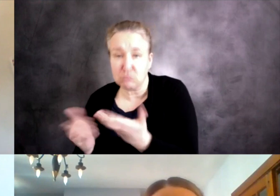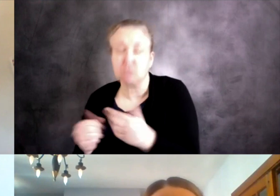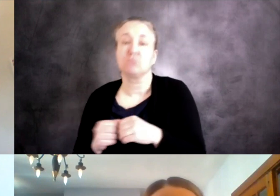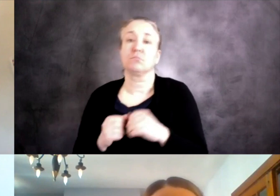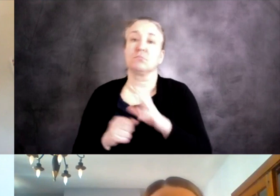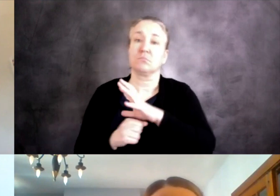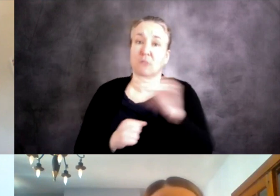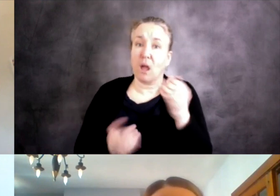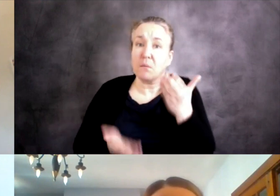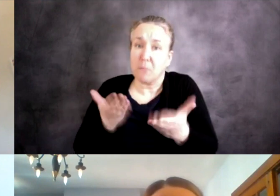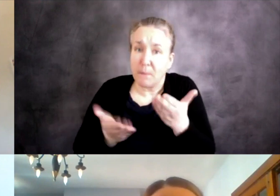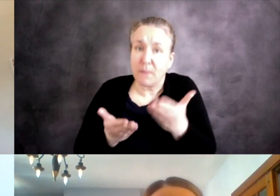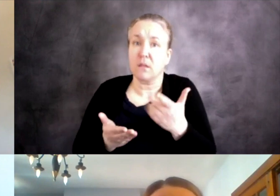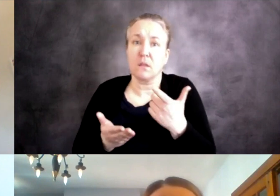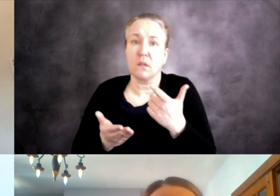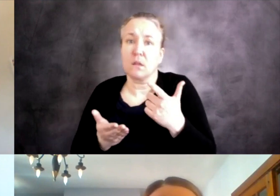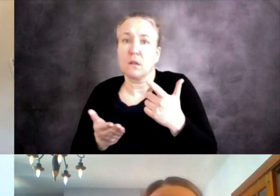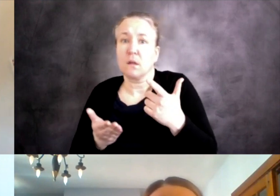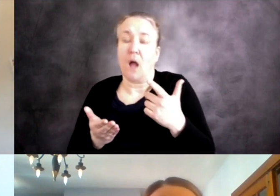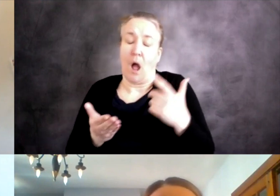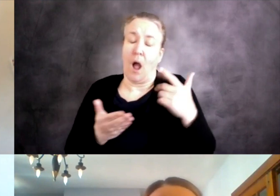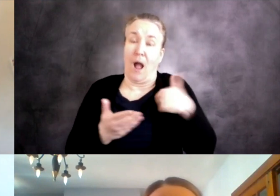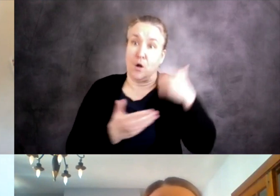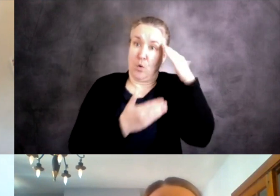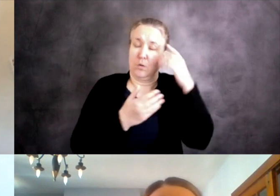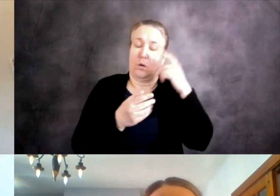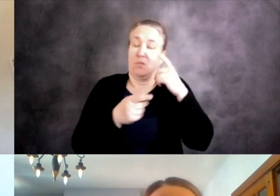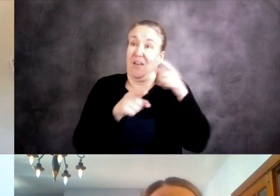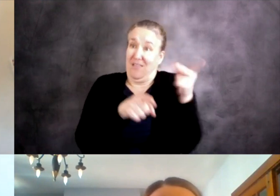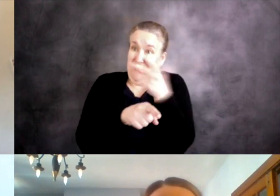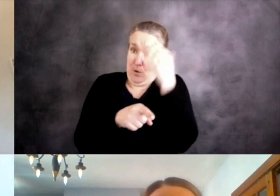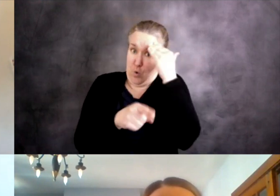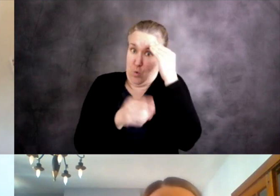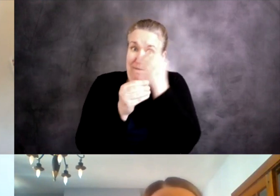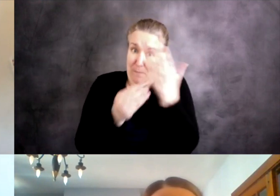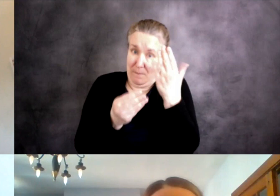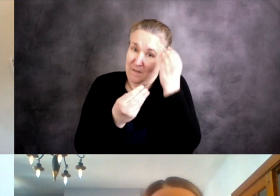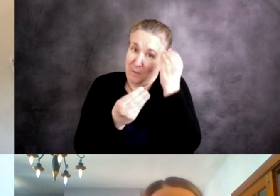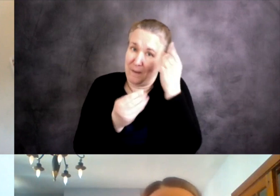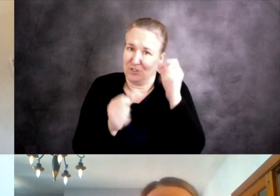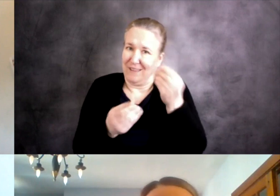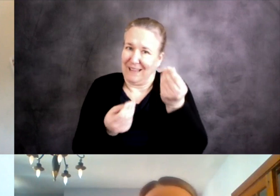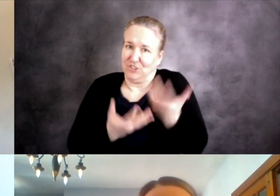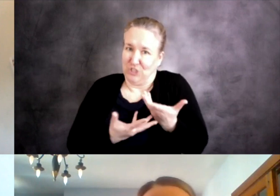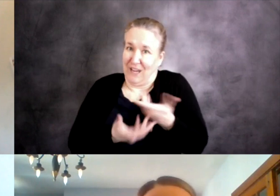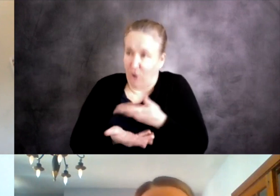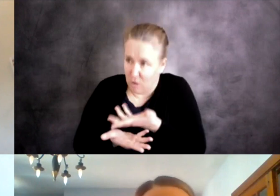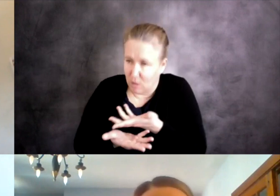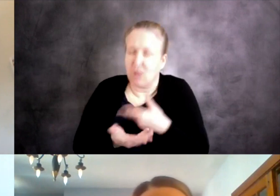you know, no information that they can share and you know I keep saying “experts,” just as